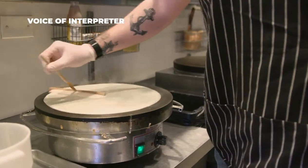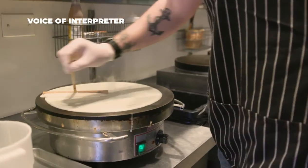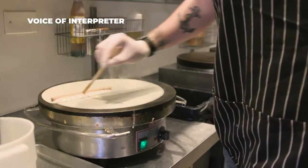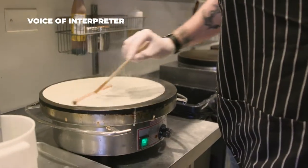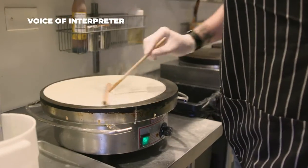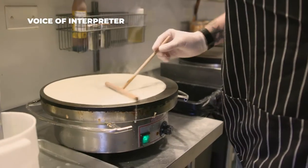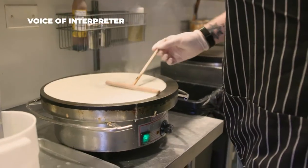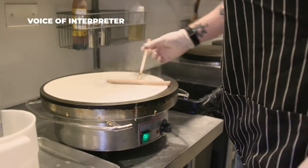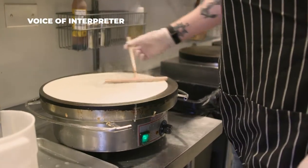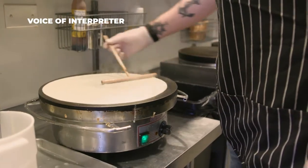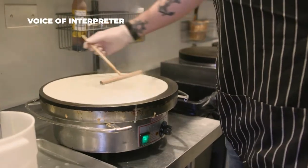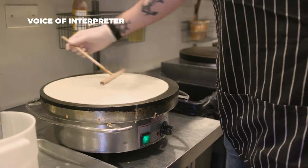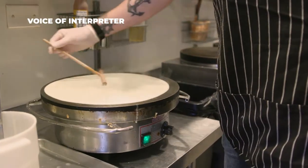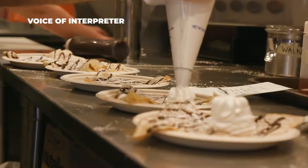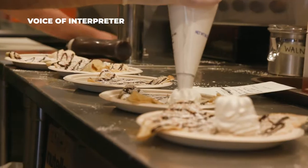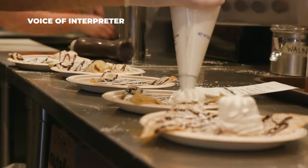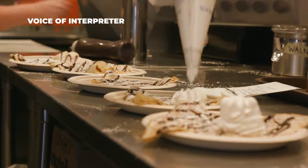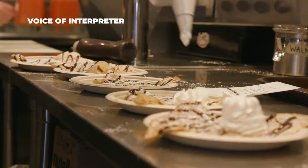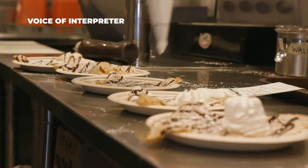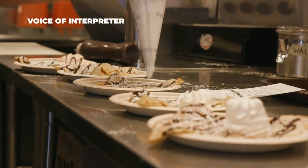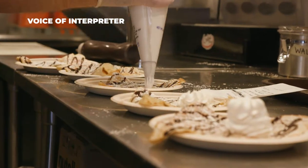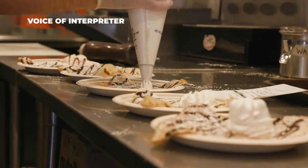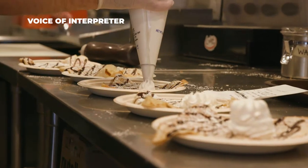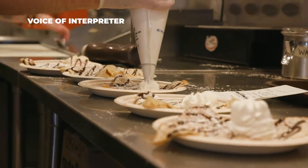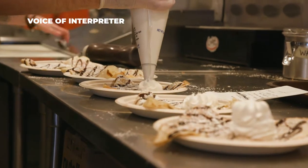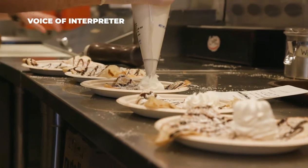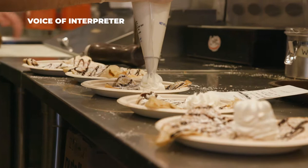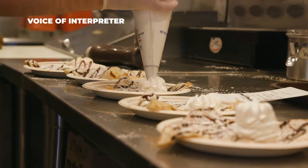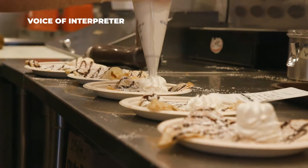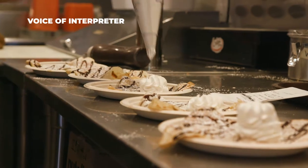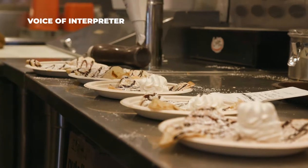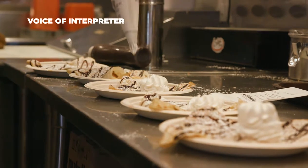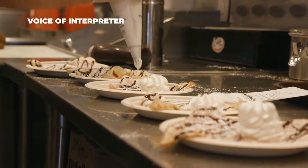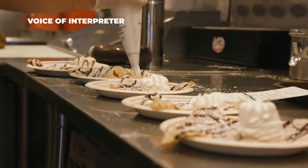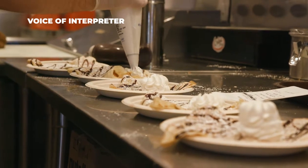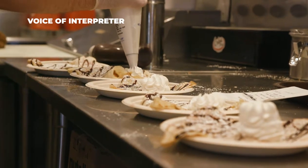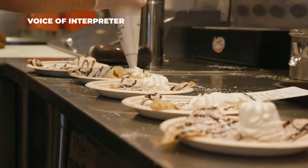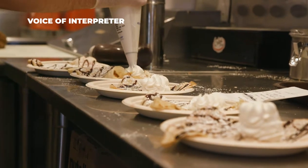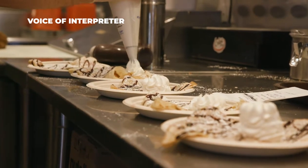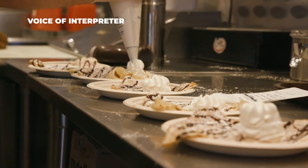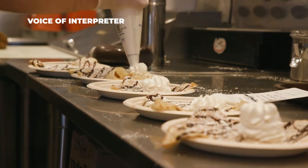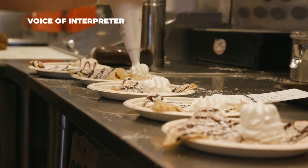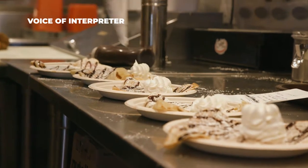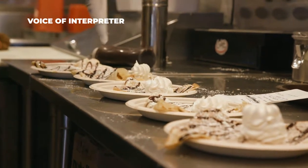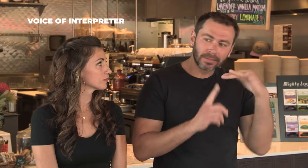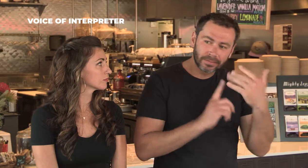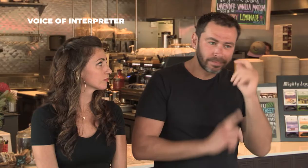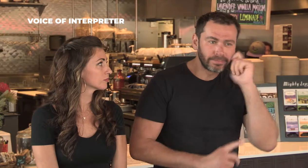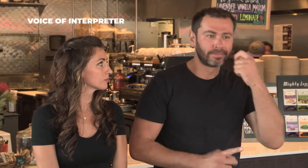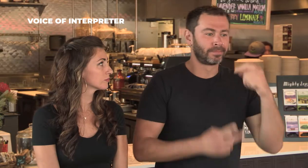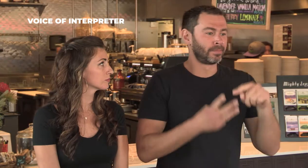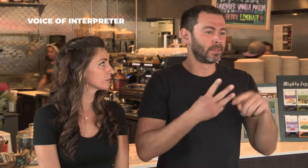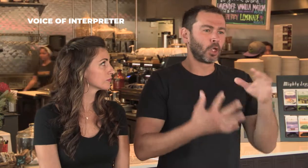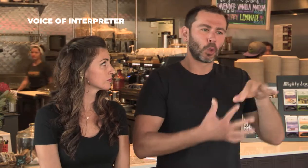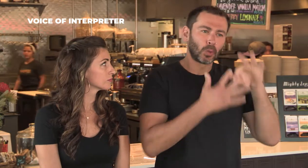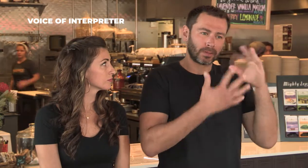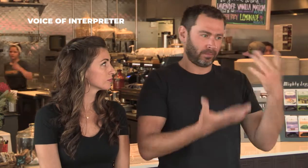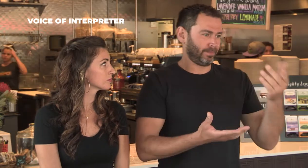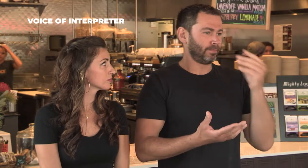What's important is that they're here for the quality of the food. That's what we know. They're here for the ambiance. They're here for the uniqueness of crepes.